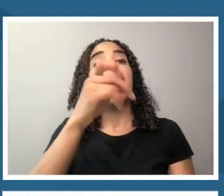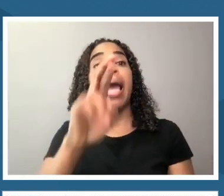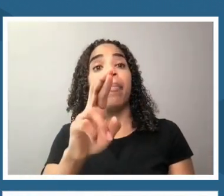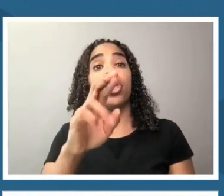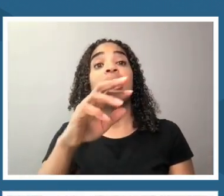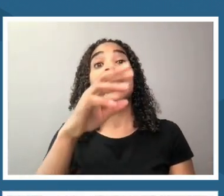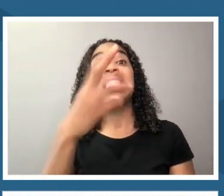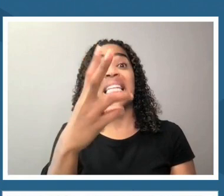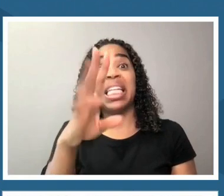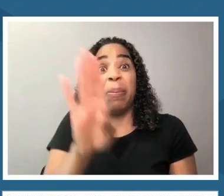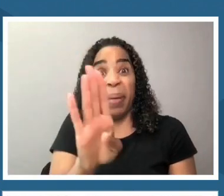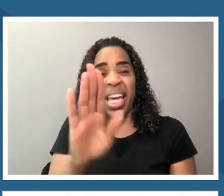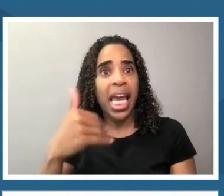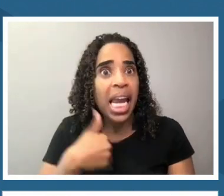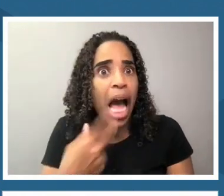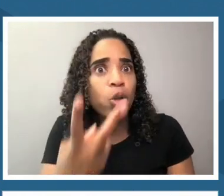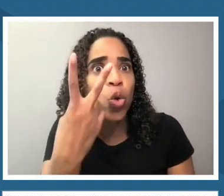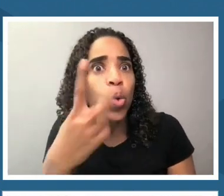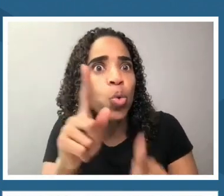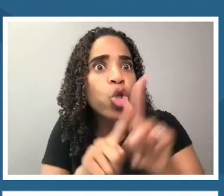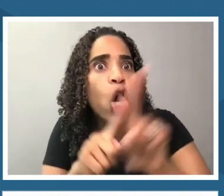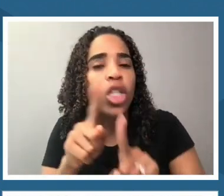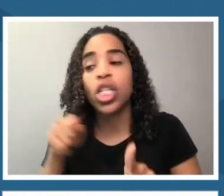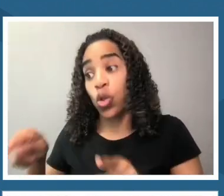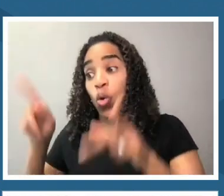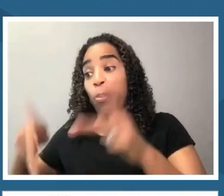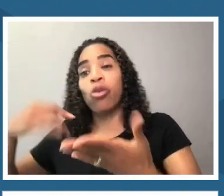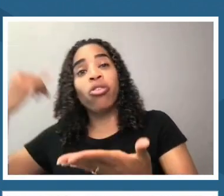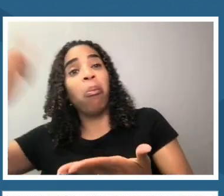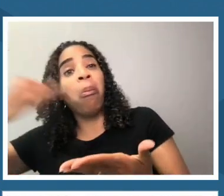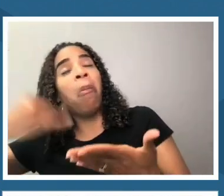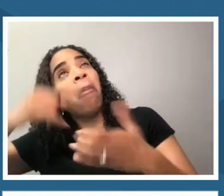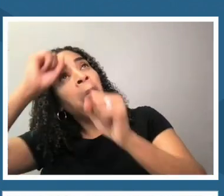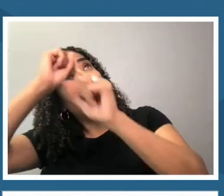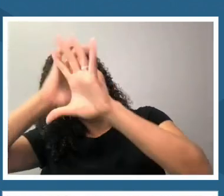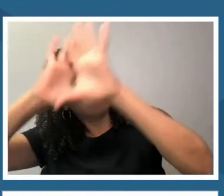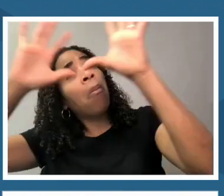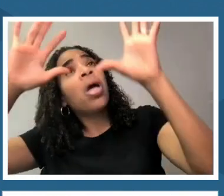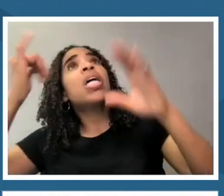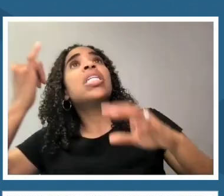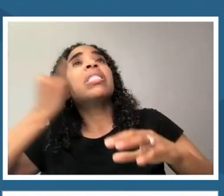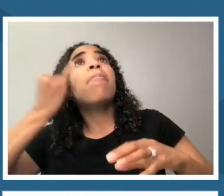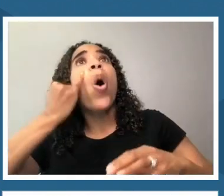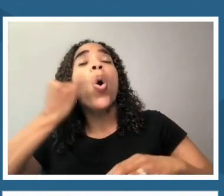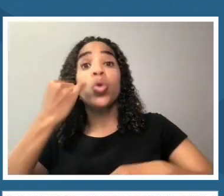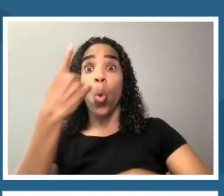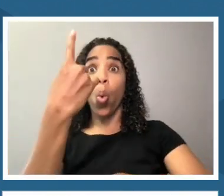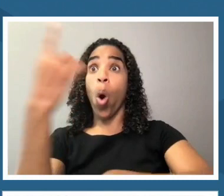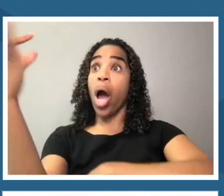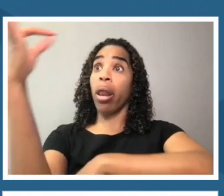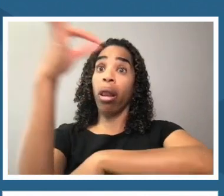this artist is imagining what it's like to have two sunsets